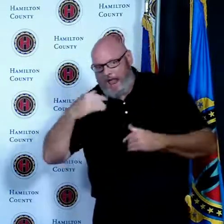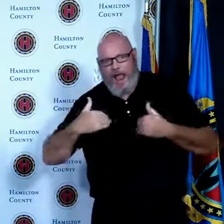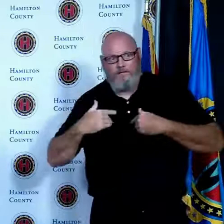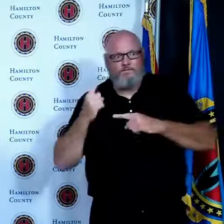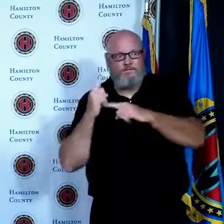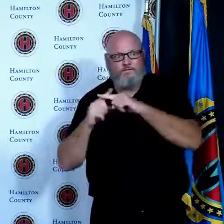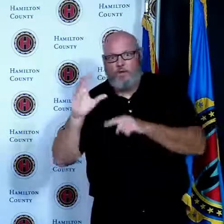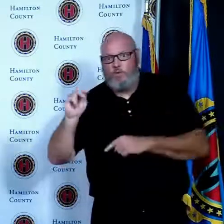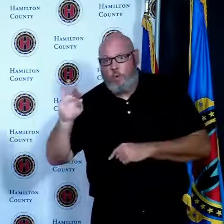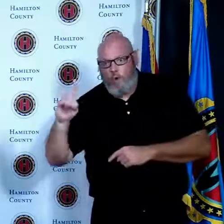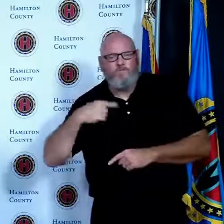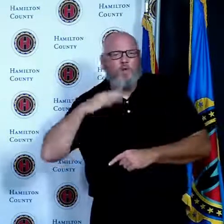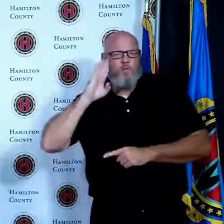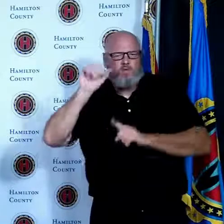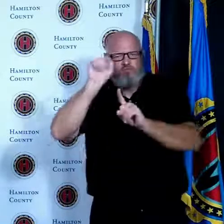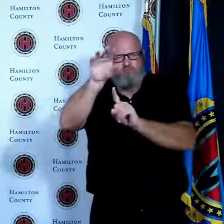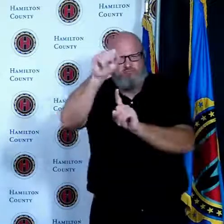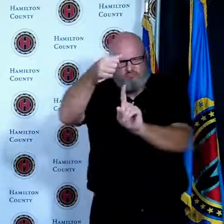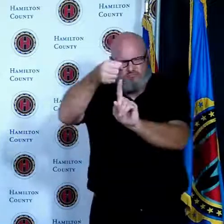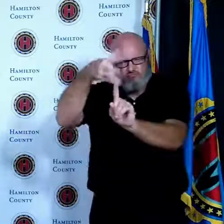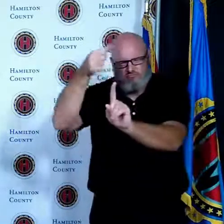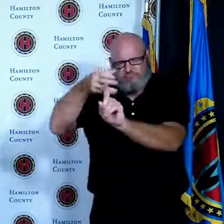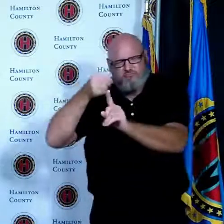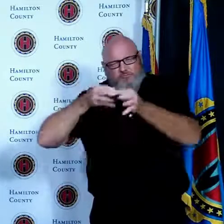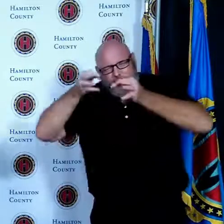help keep the entire class and the entire school safe